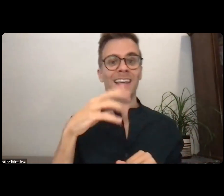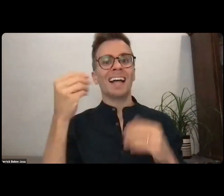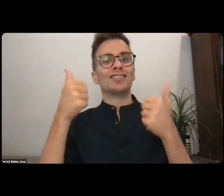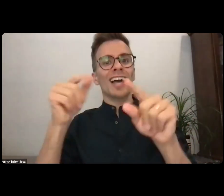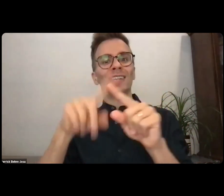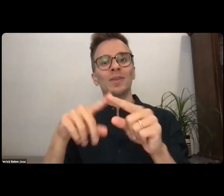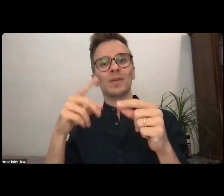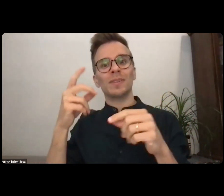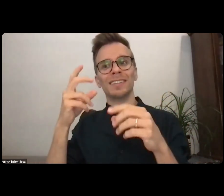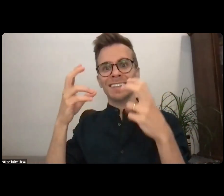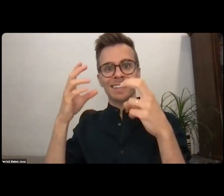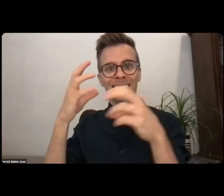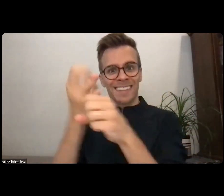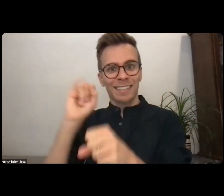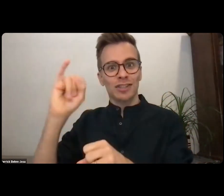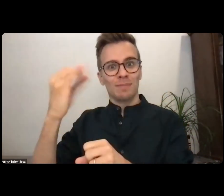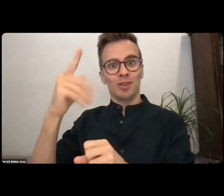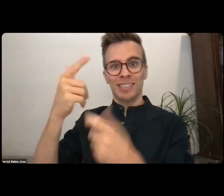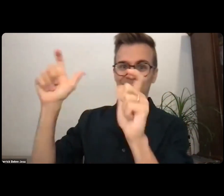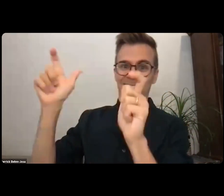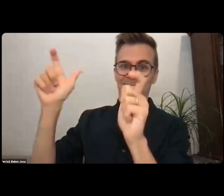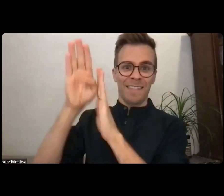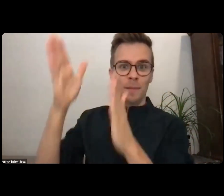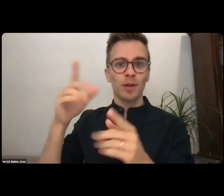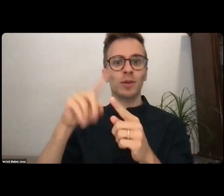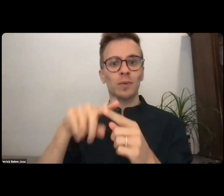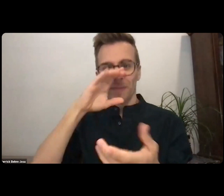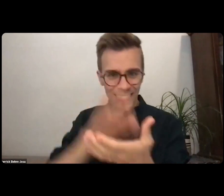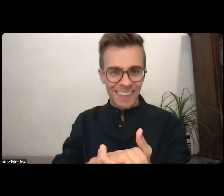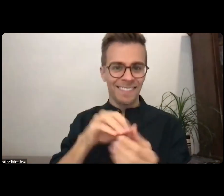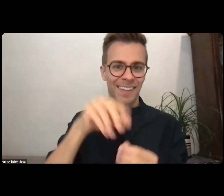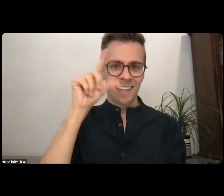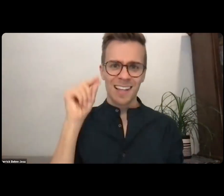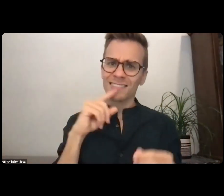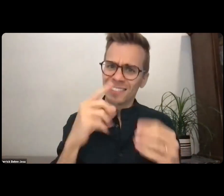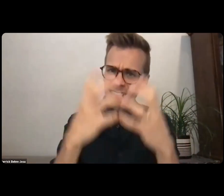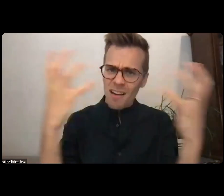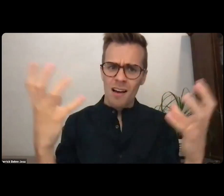and making sure that it's satisfying the needs of both the deaf students and the developer.